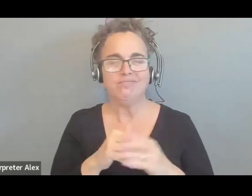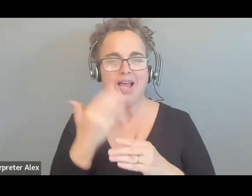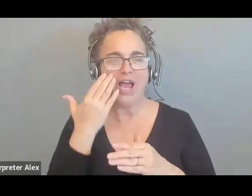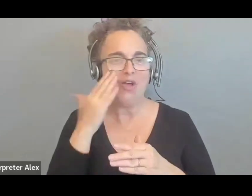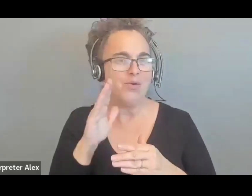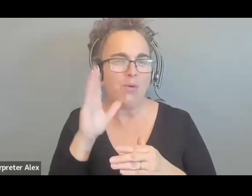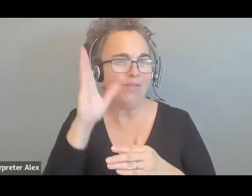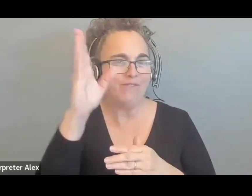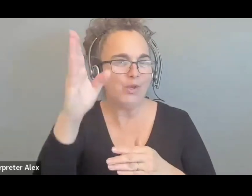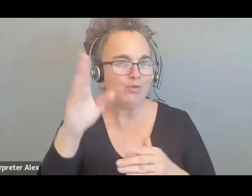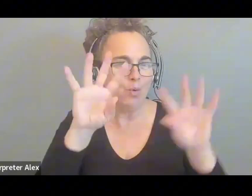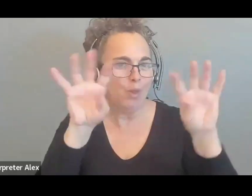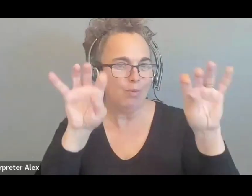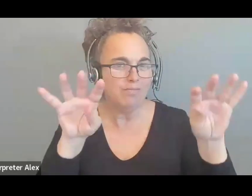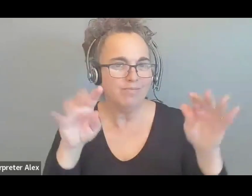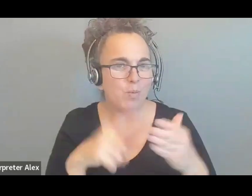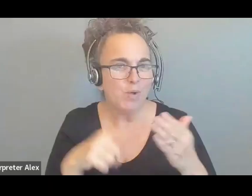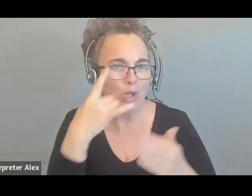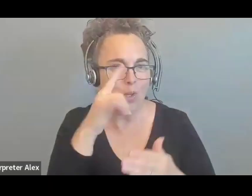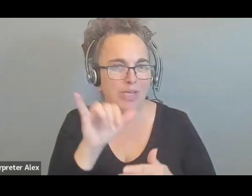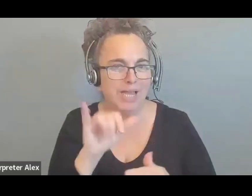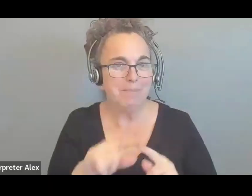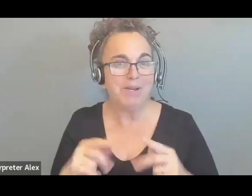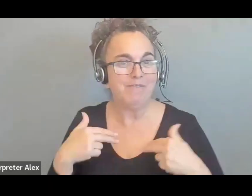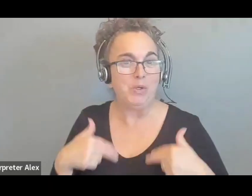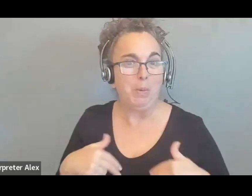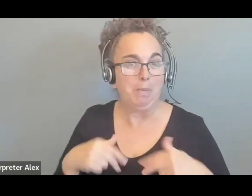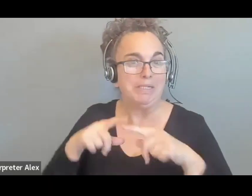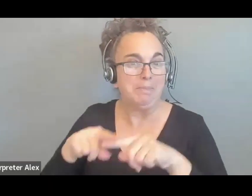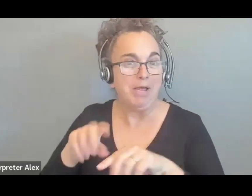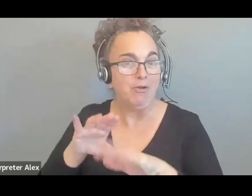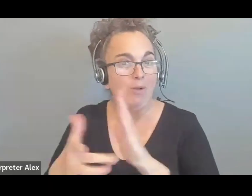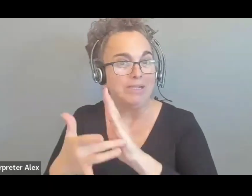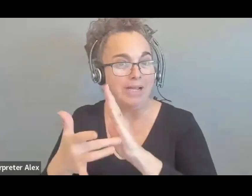what the future holds, but I think as long as humans are using technology, there's opportunity.